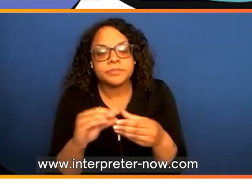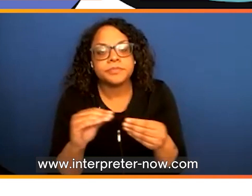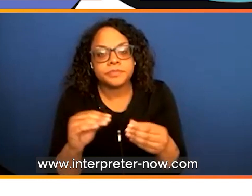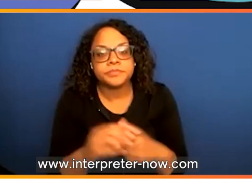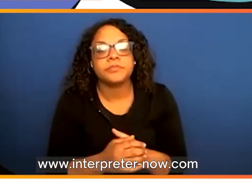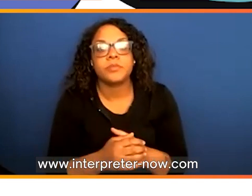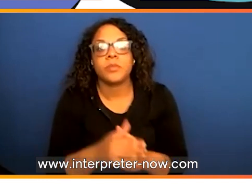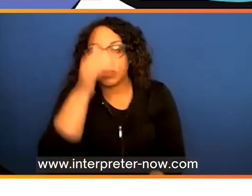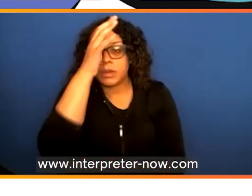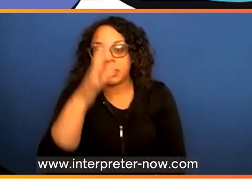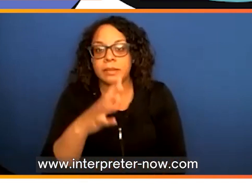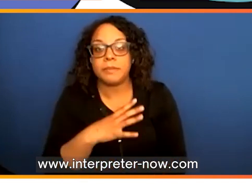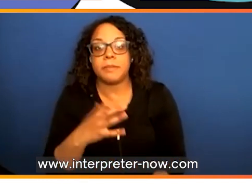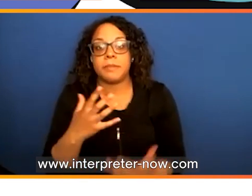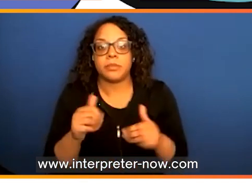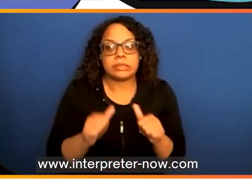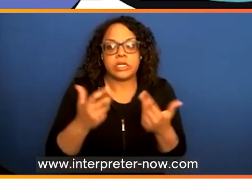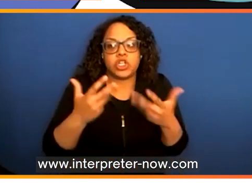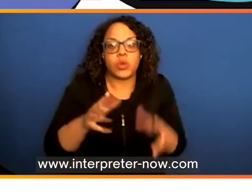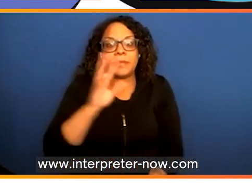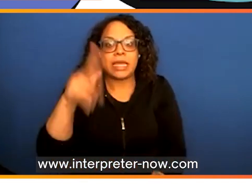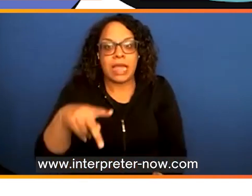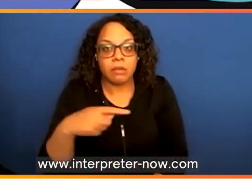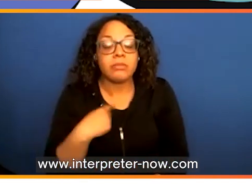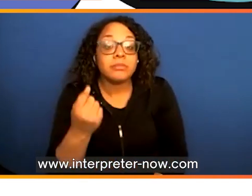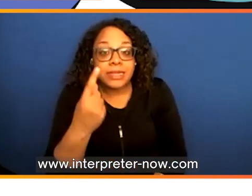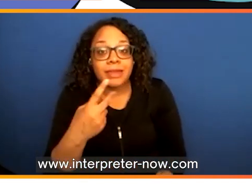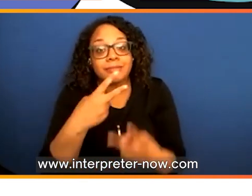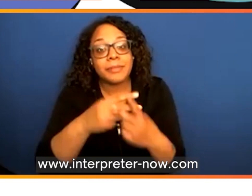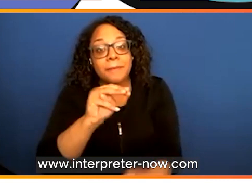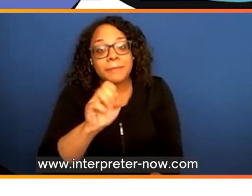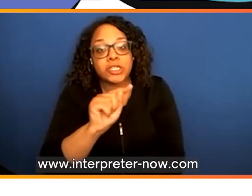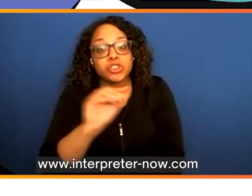on the how. Maybe you feel passionate about the why, why I'm doing this, and maybe even